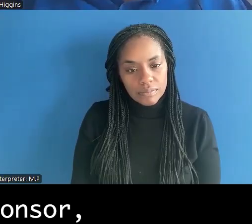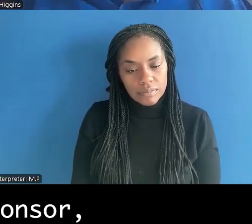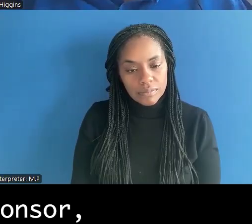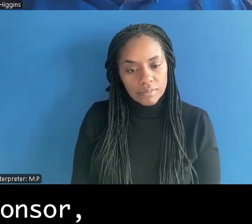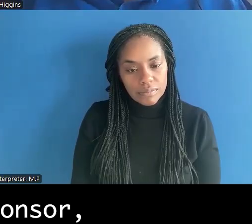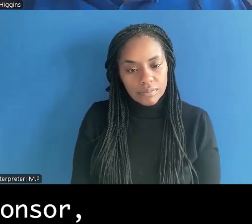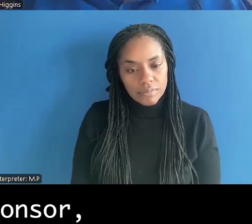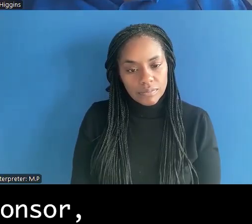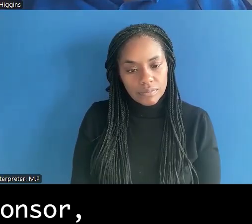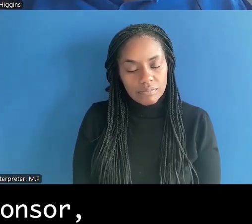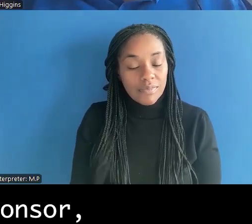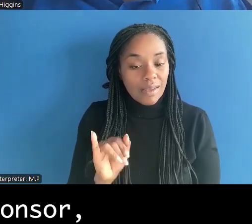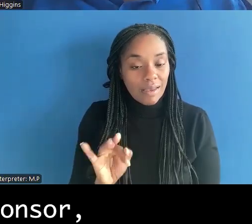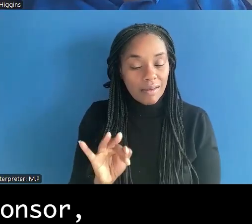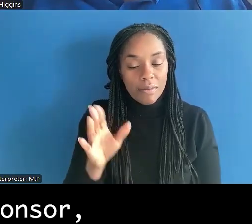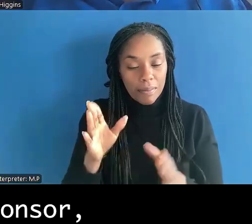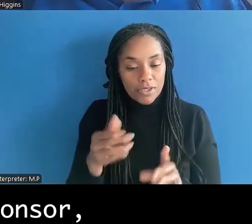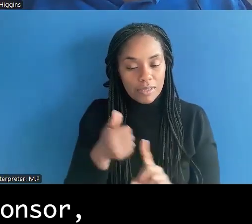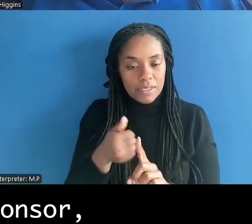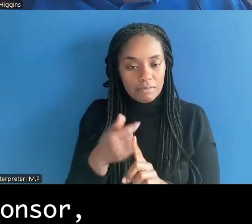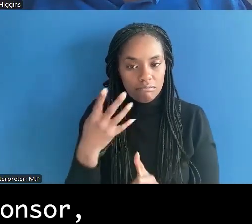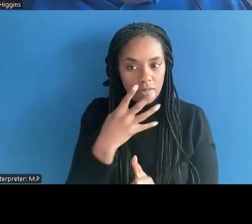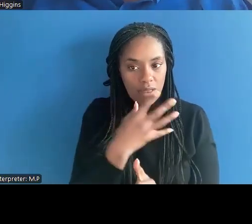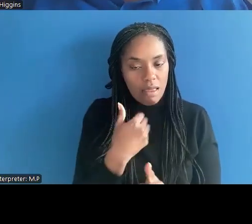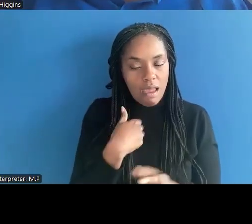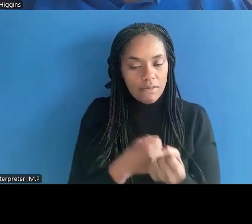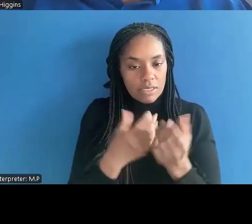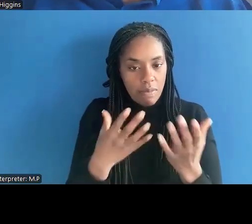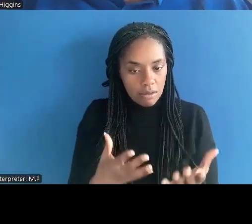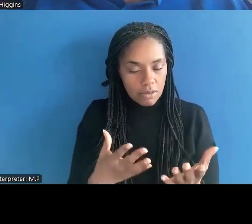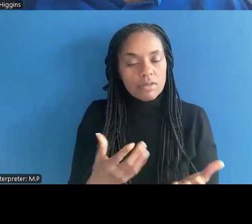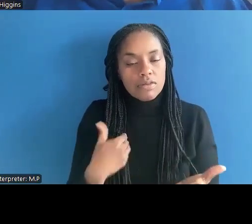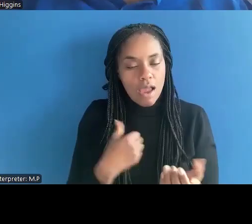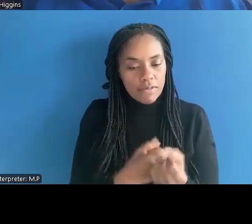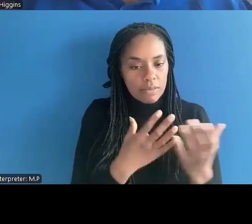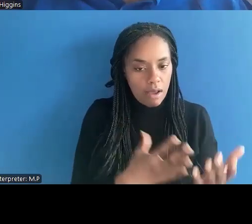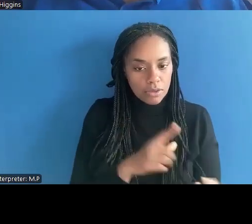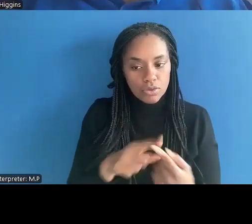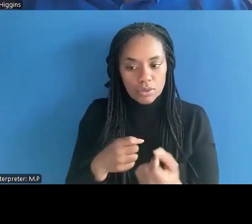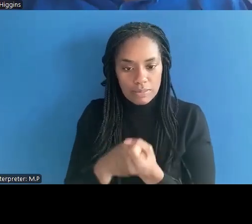an immigrant and they have a sponsor, there's also a sponsor to sponsor deeming that happens.